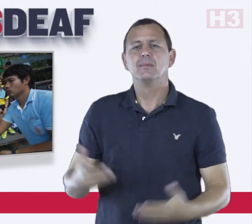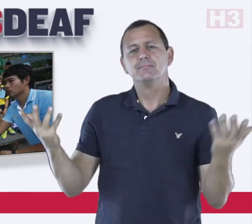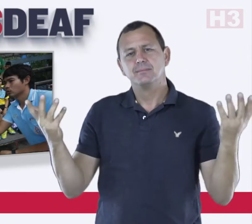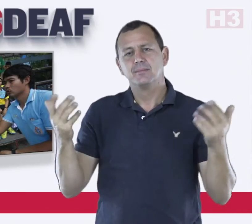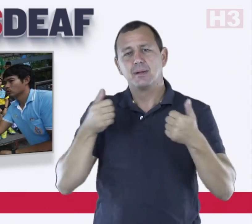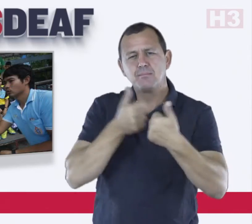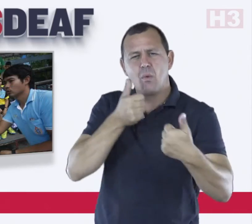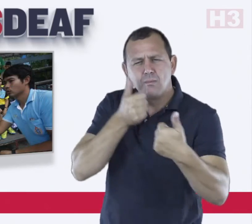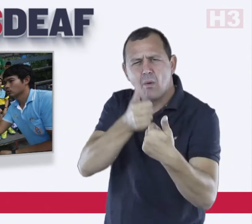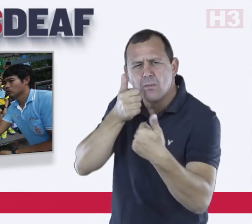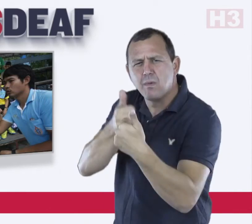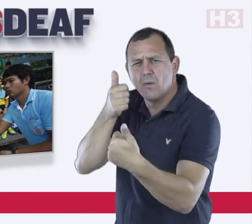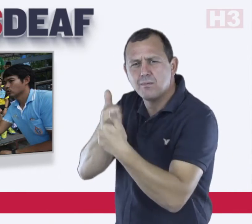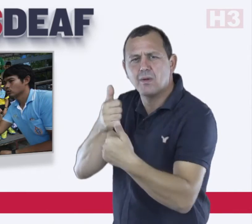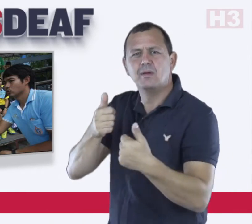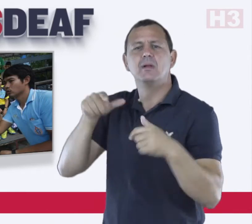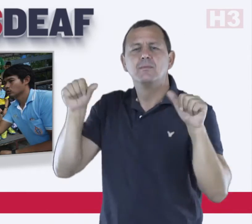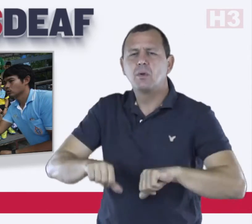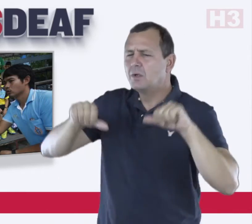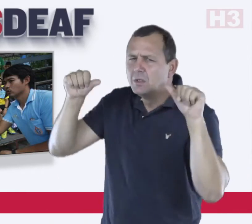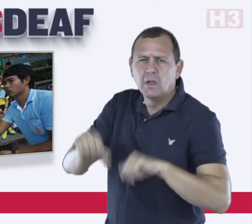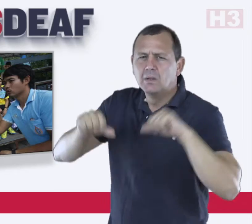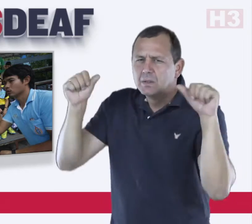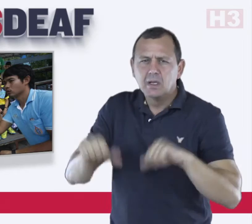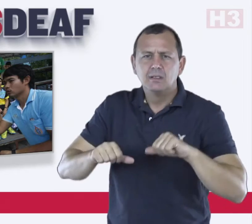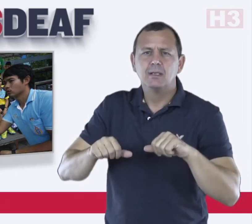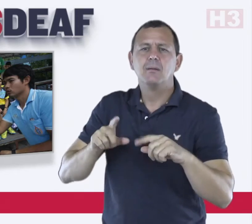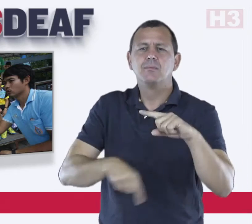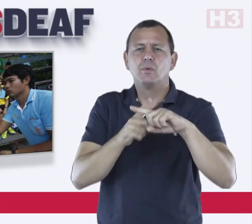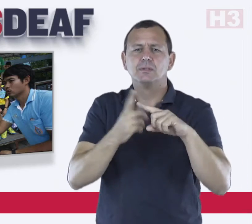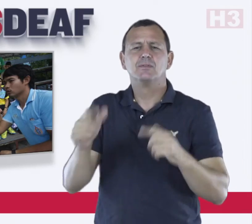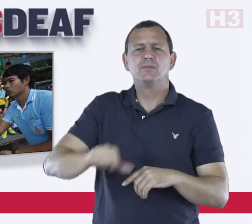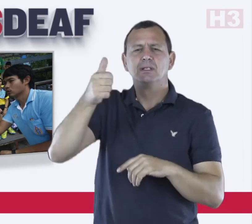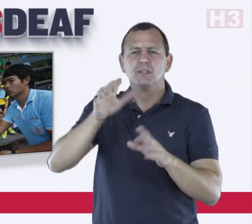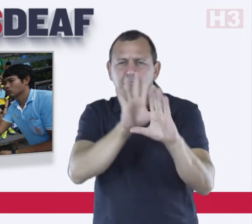Even after many tough losses and their first